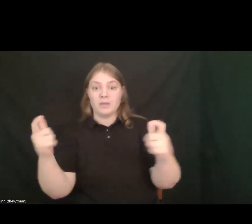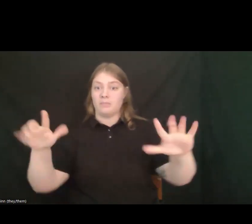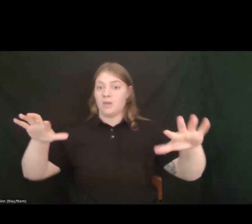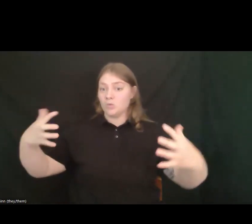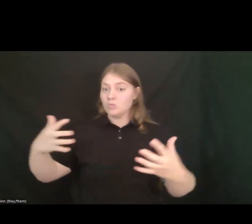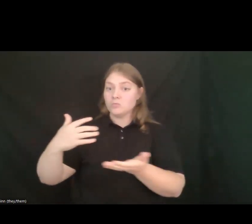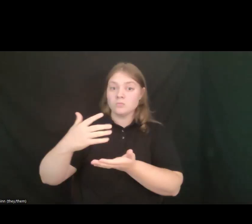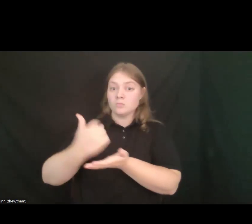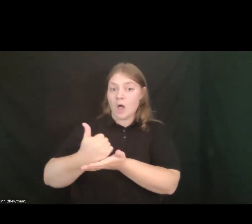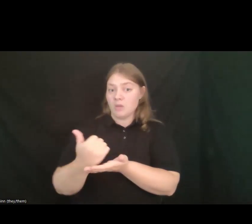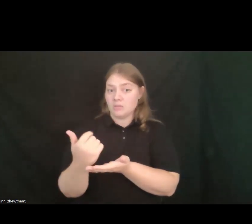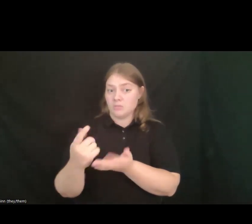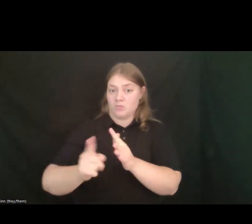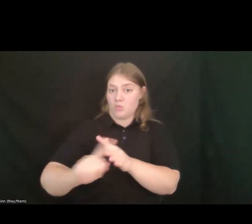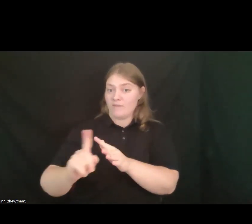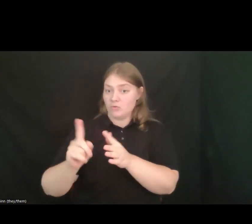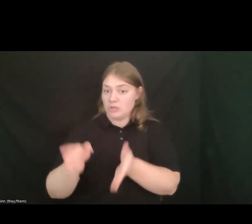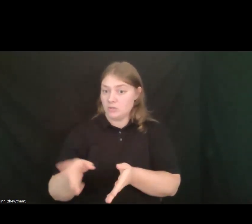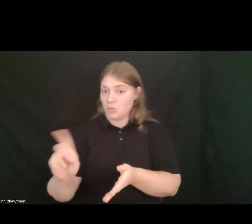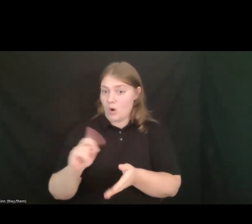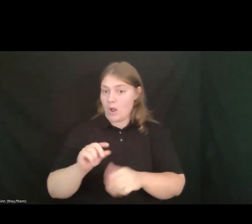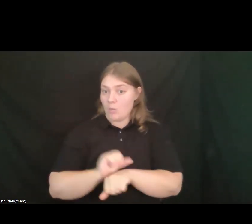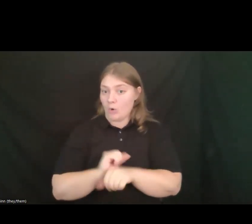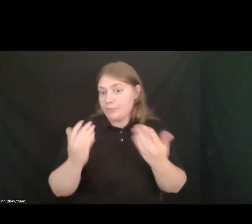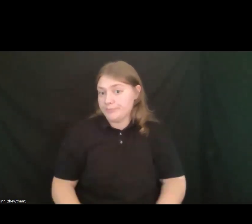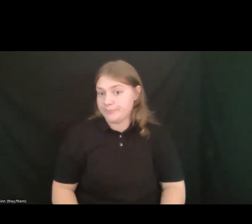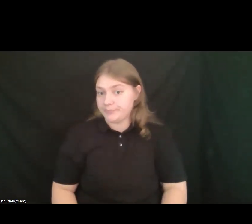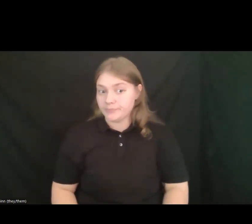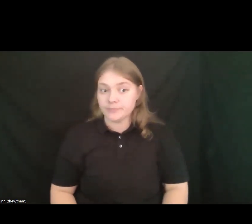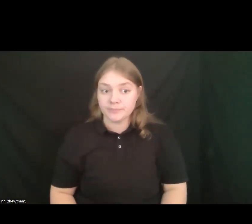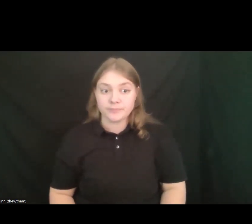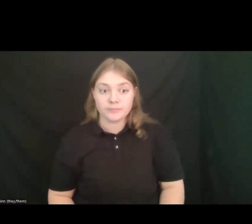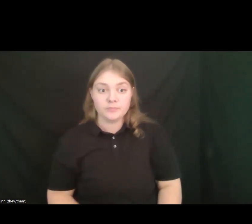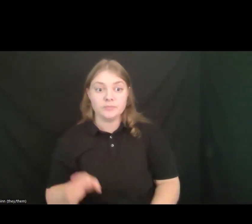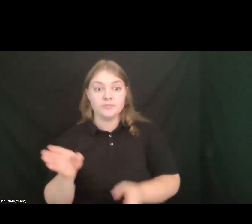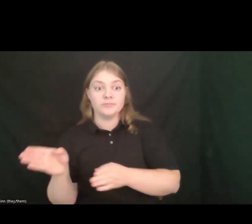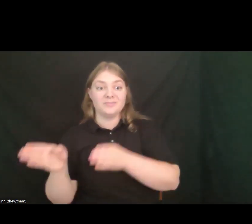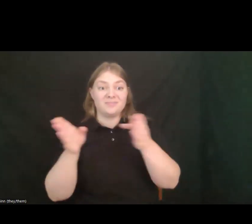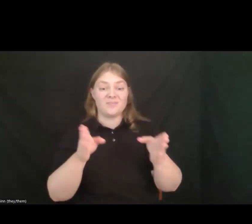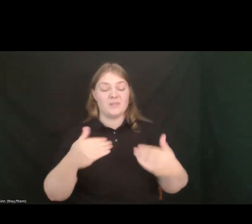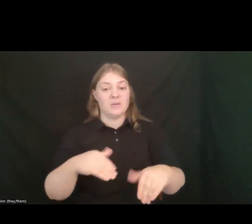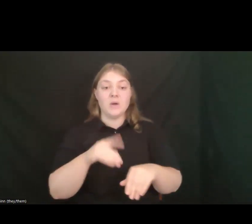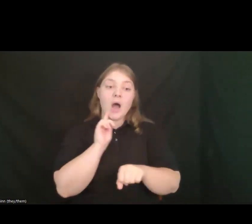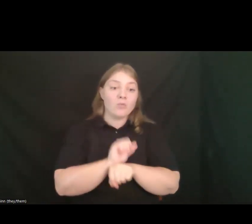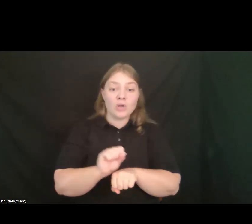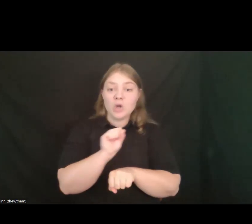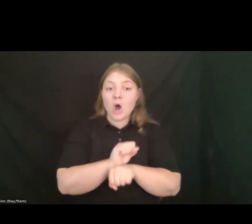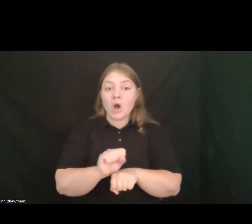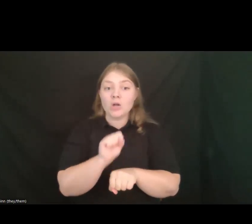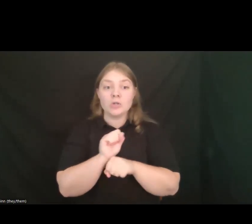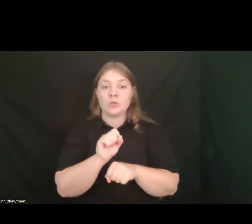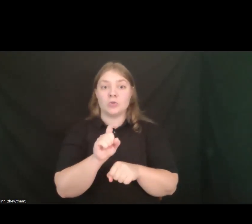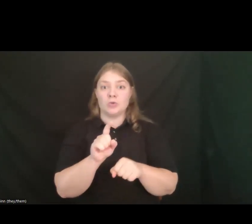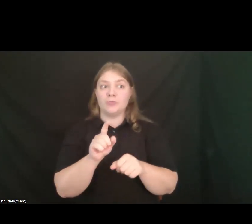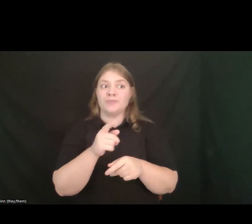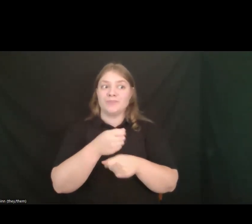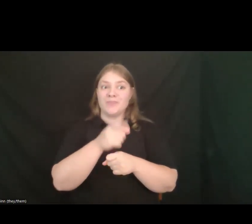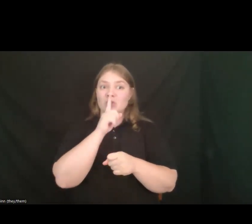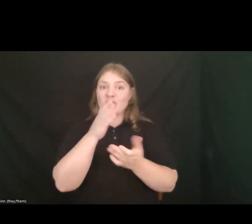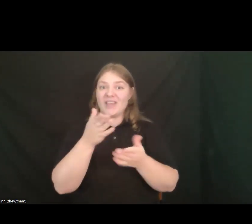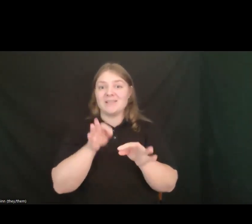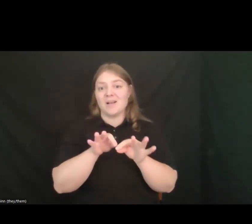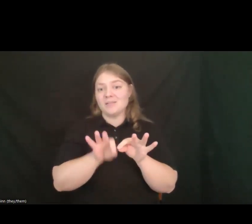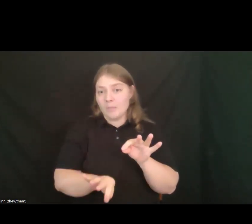work um I've worked really hard to keep things super simple and I think anyone that comes into